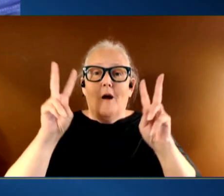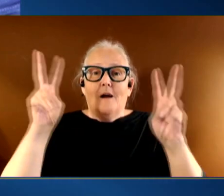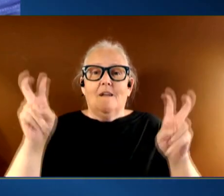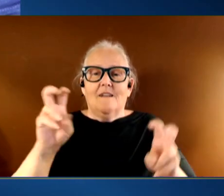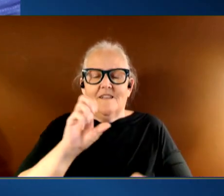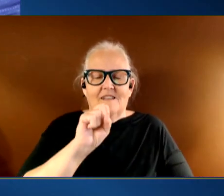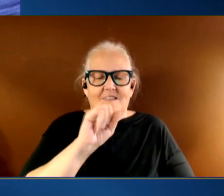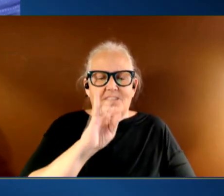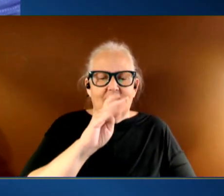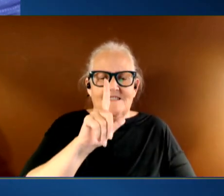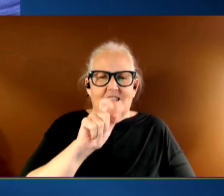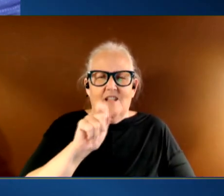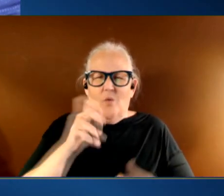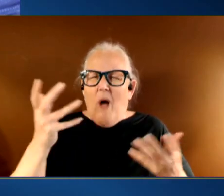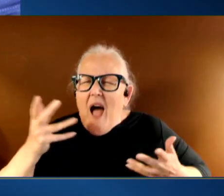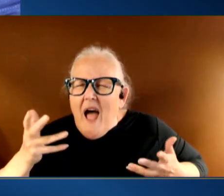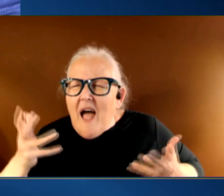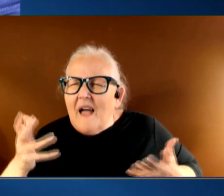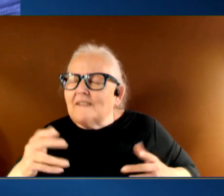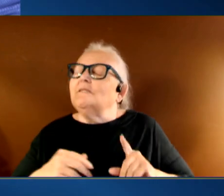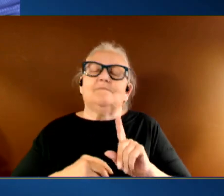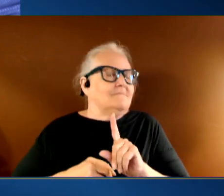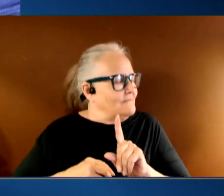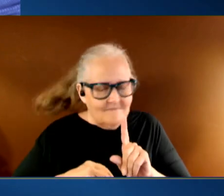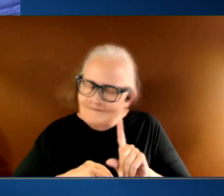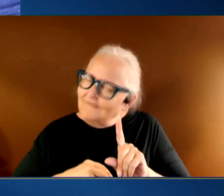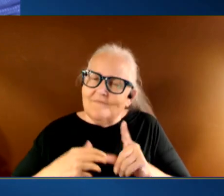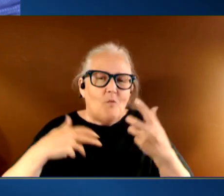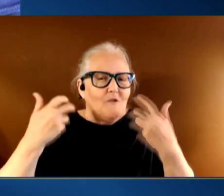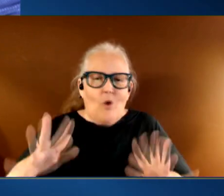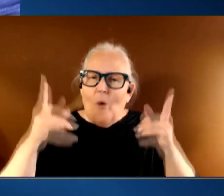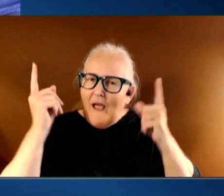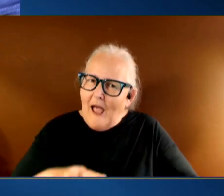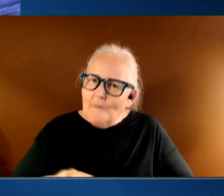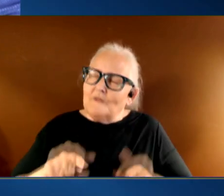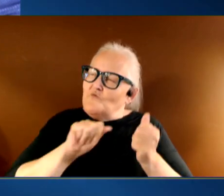again. We want to make sure that all of our physicians, hospital staff, nurses,